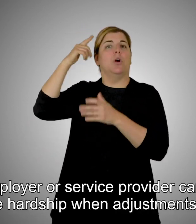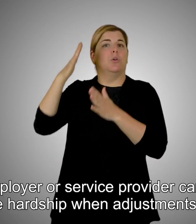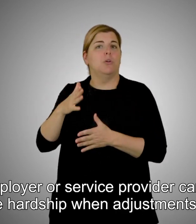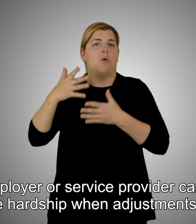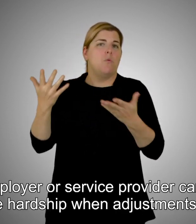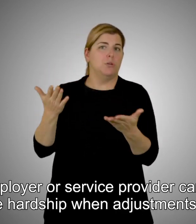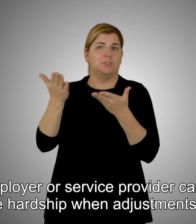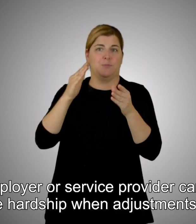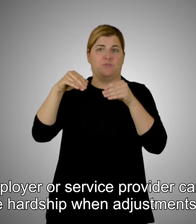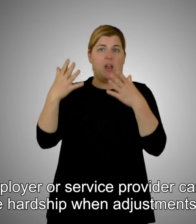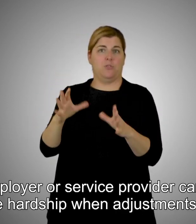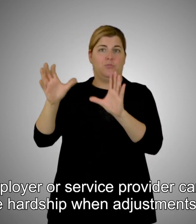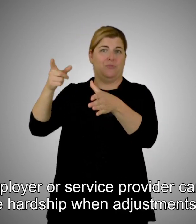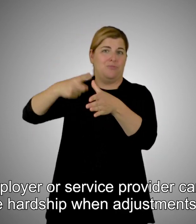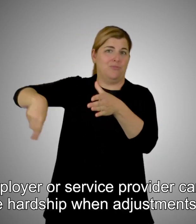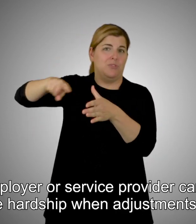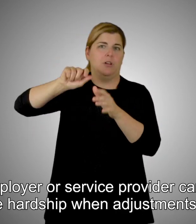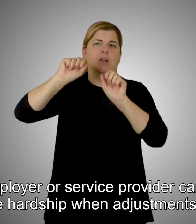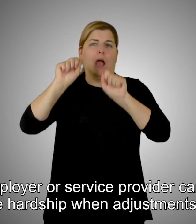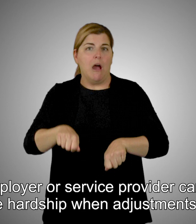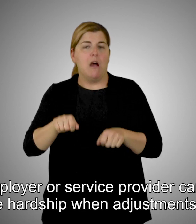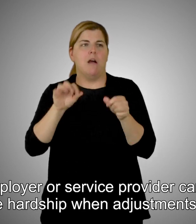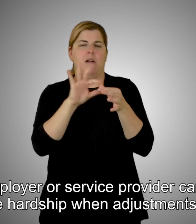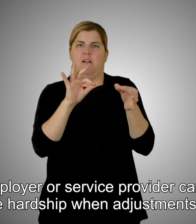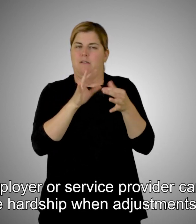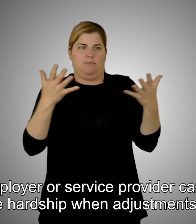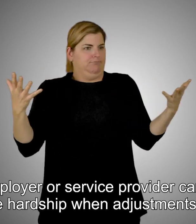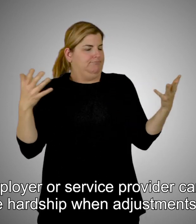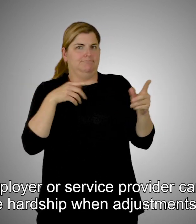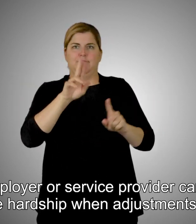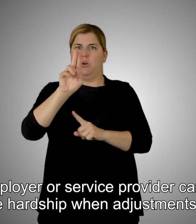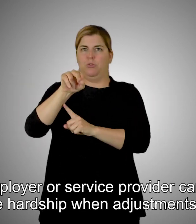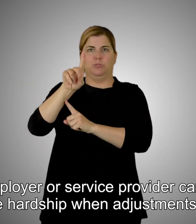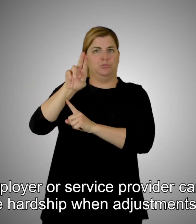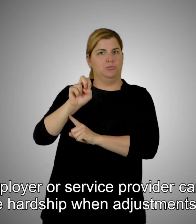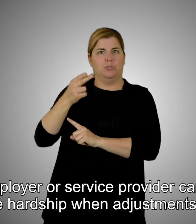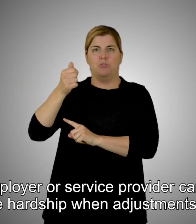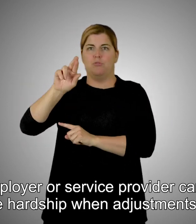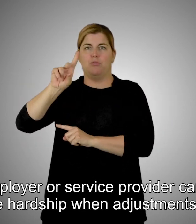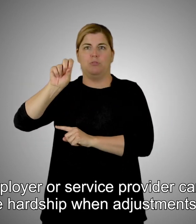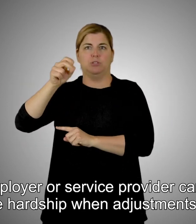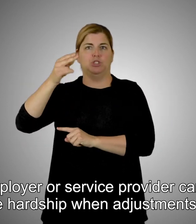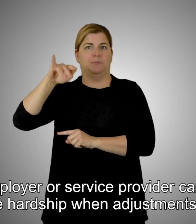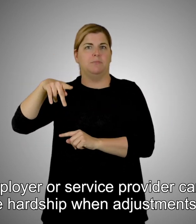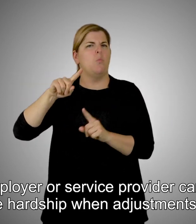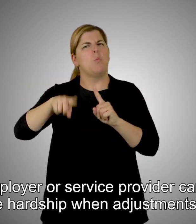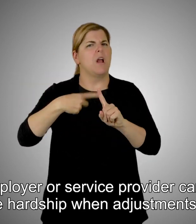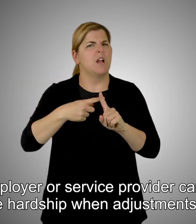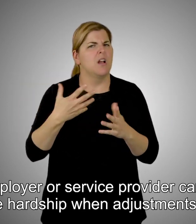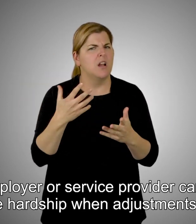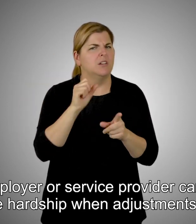an employer or service provider can only claim undue hardship when adjustments to a policy,